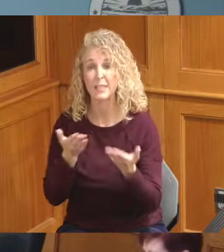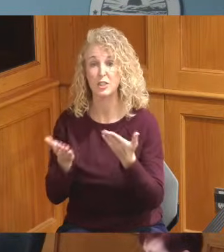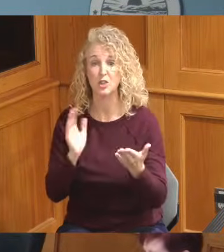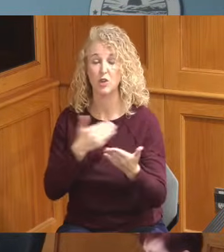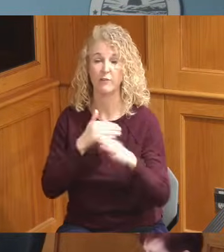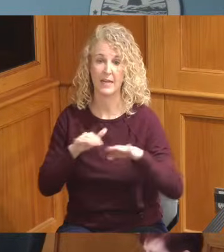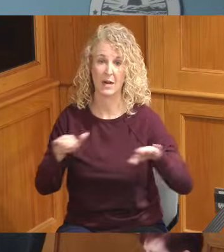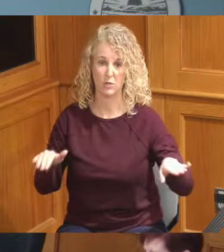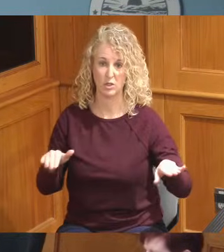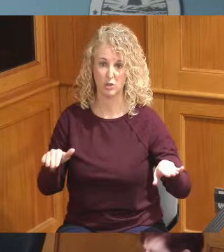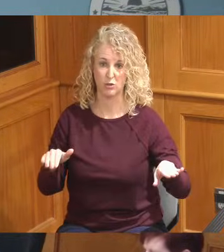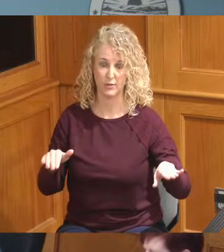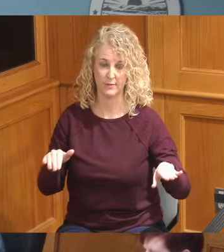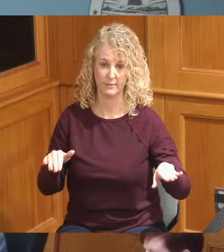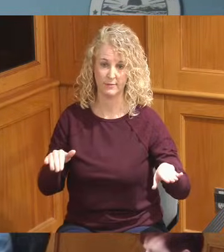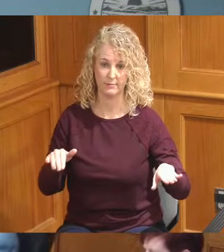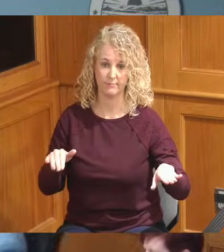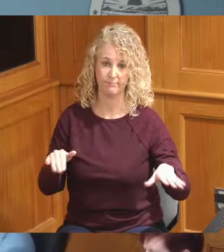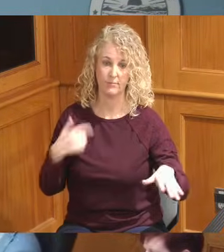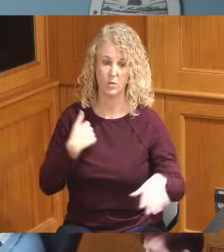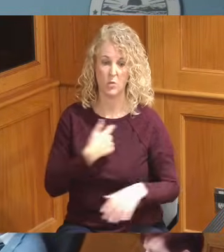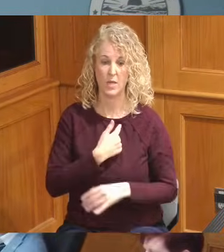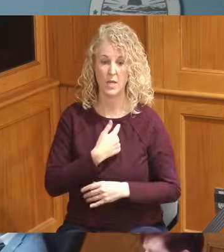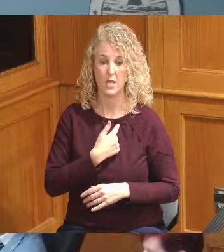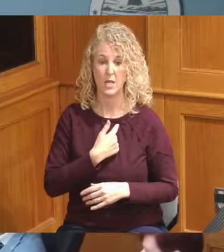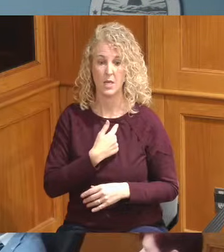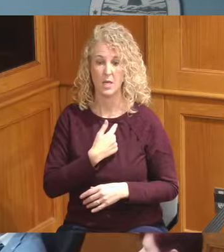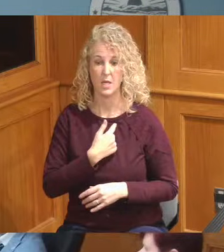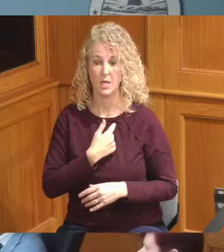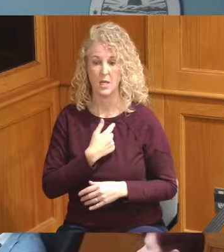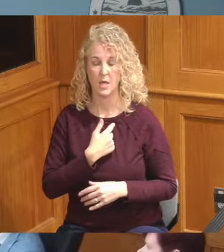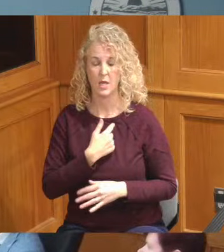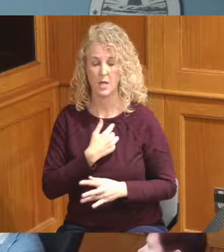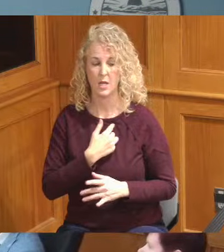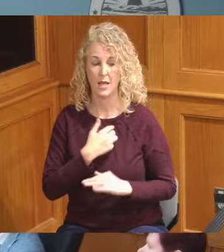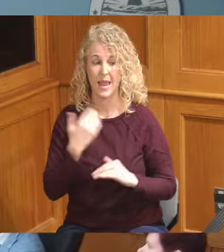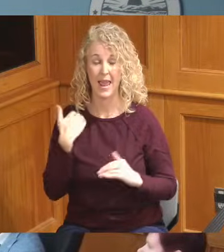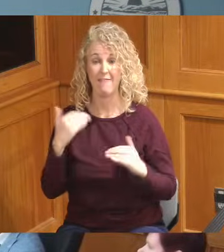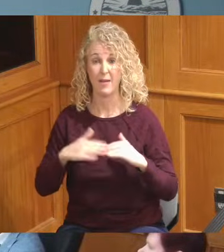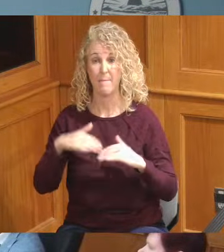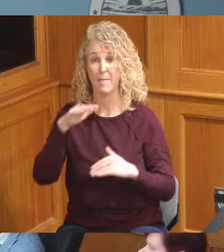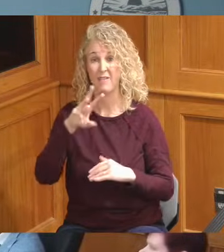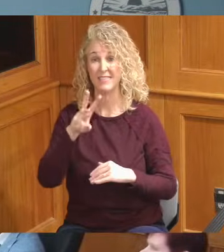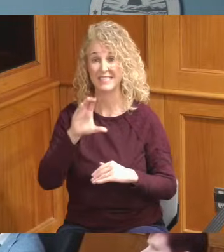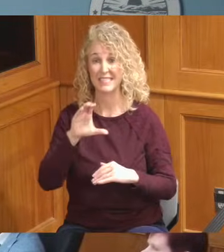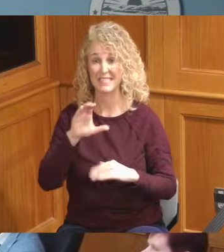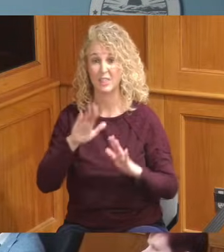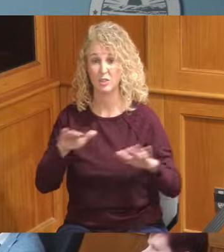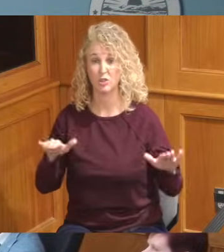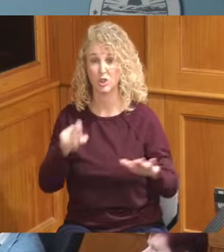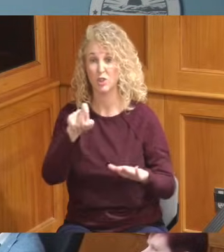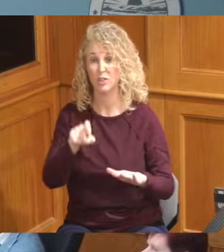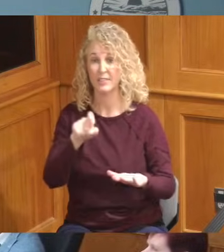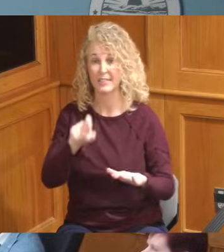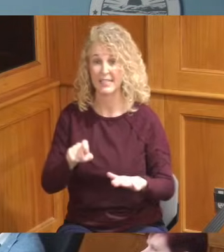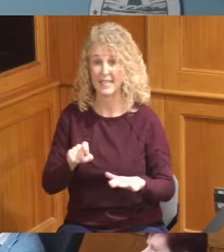in the community and we have well over well over 600 kids that are needing foster care placements.